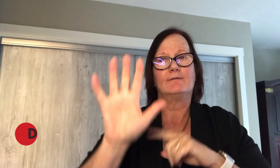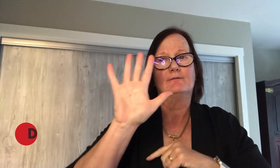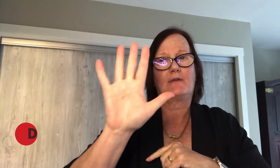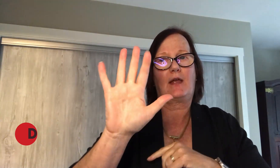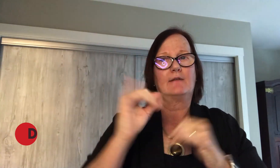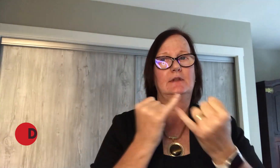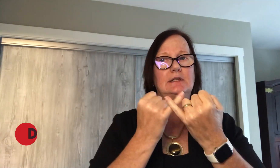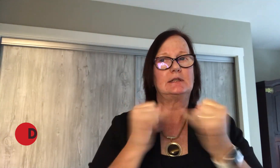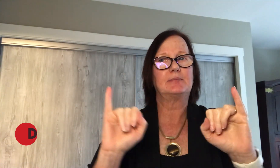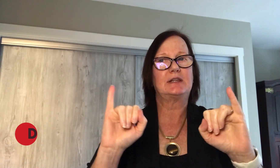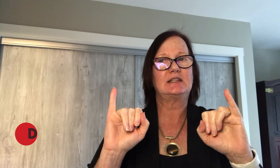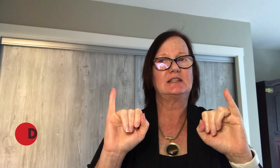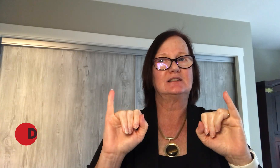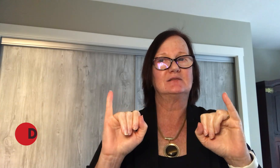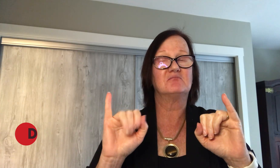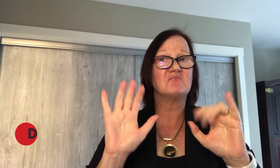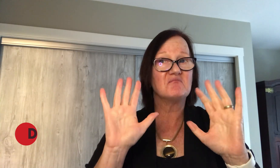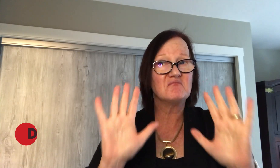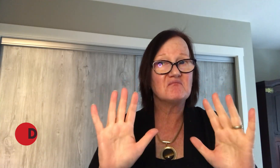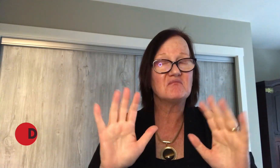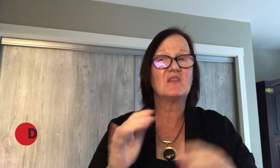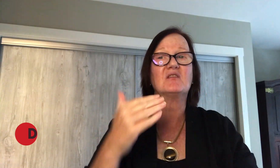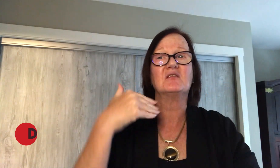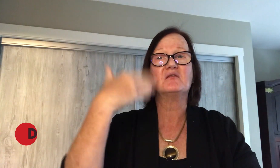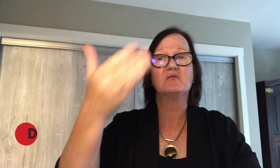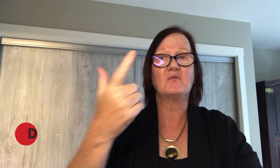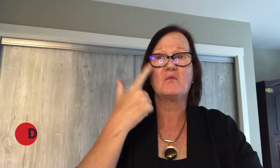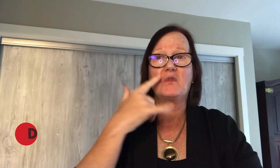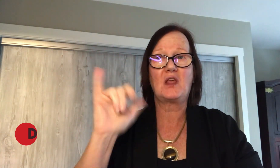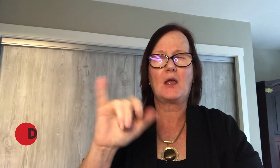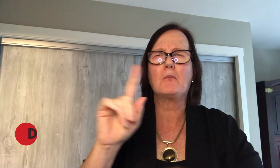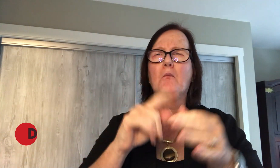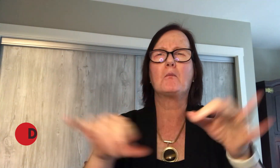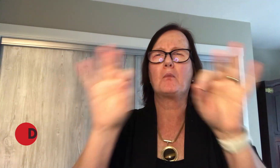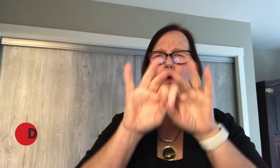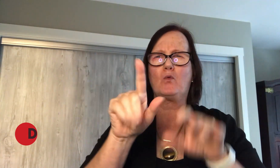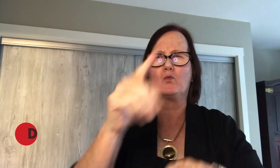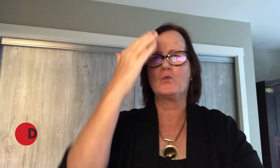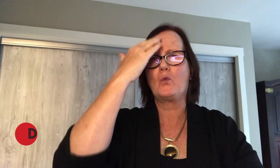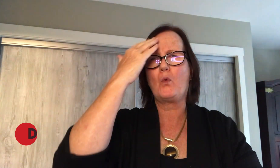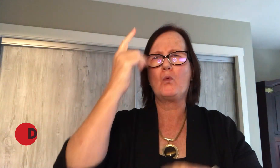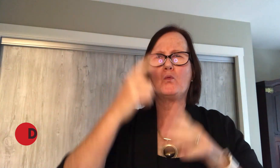5 independent candidates. How it will look ahead, it is important to know the